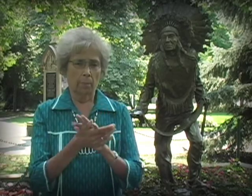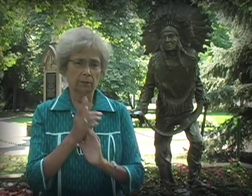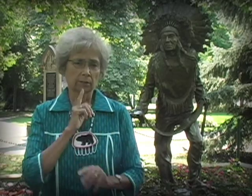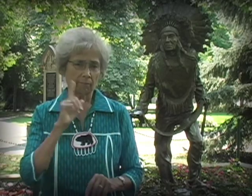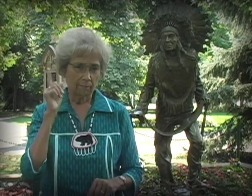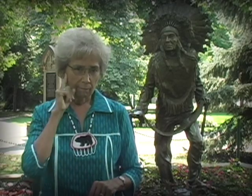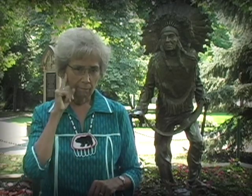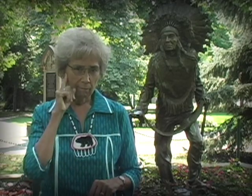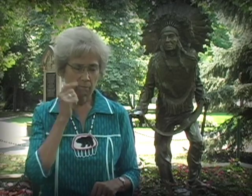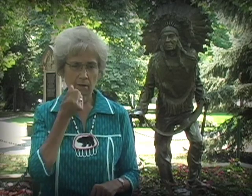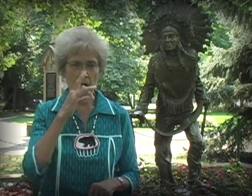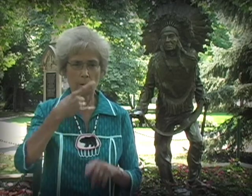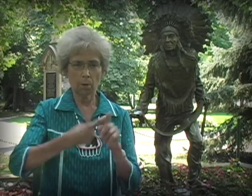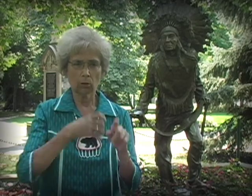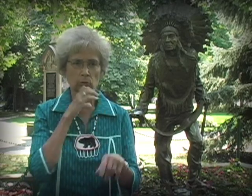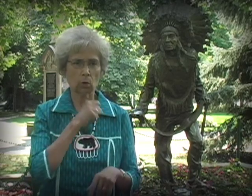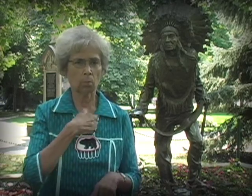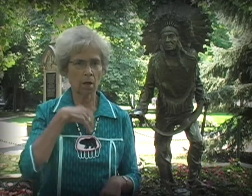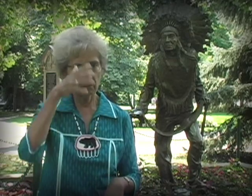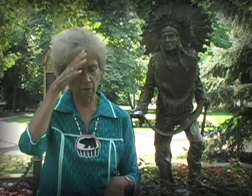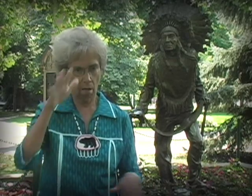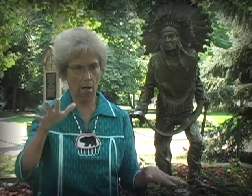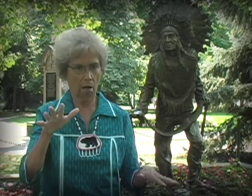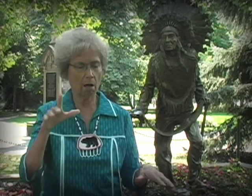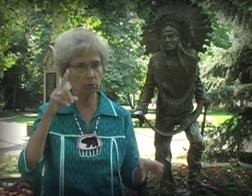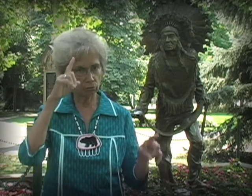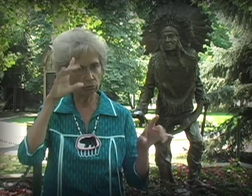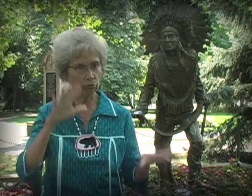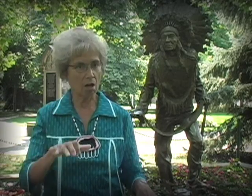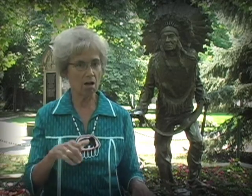I became deaf at 18 months old and my father was shocked.